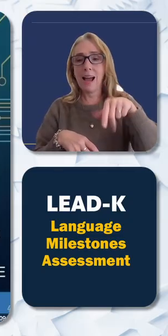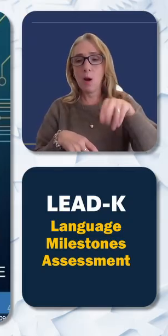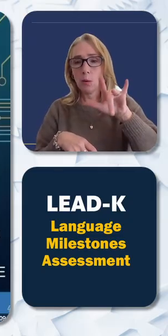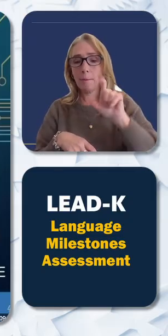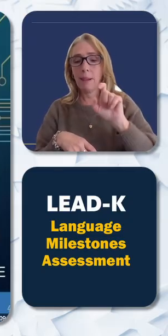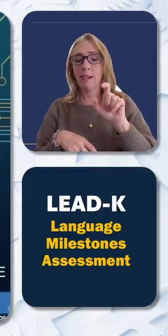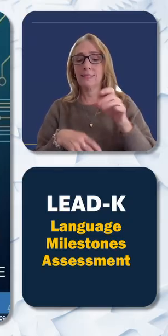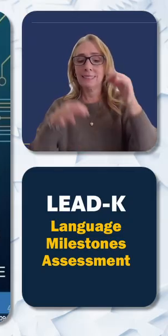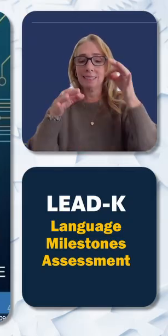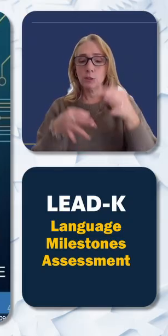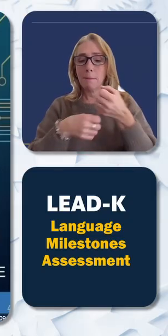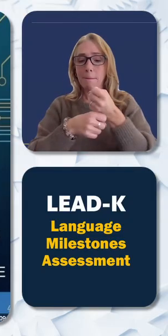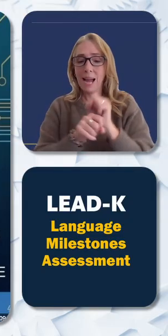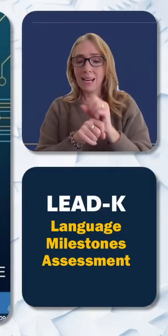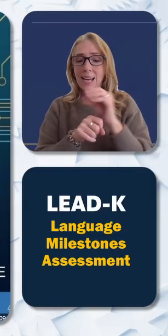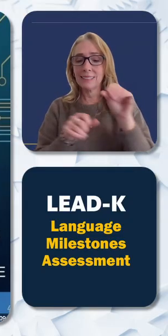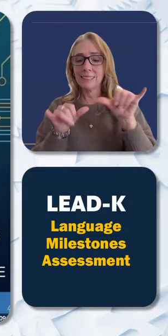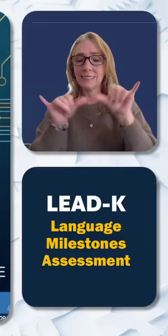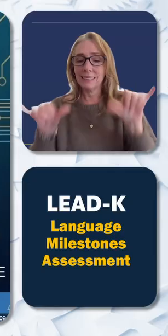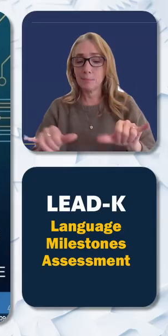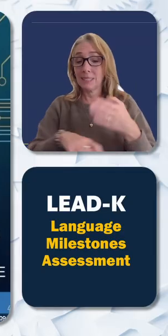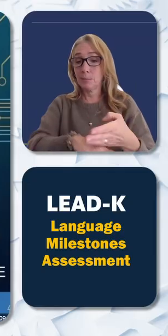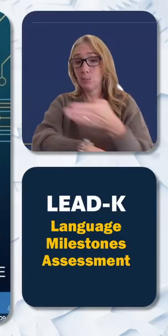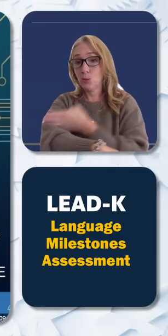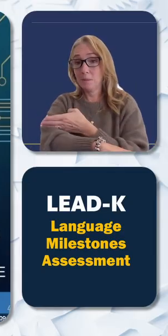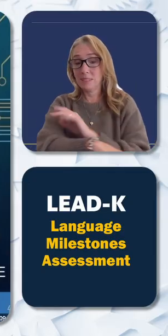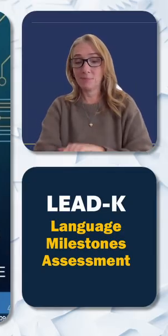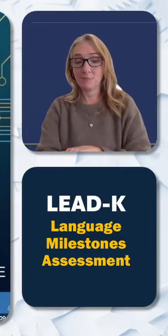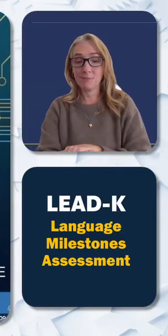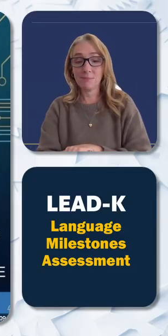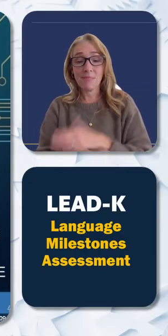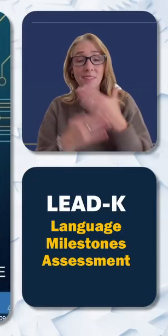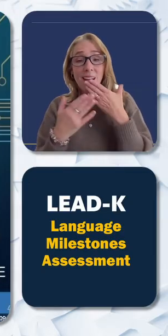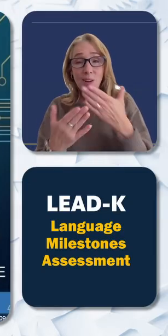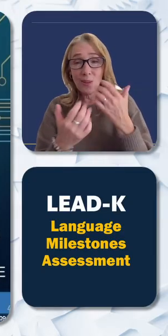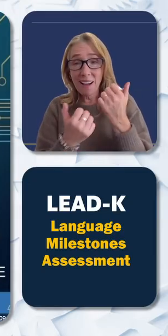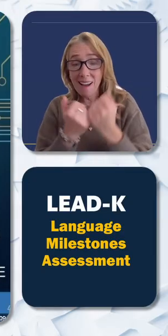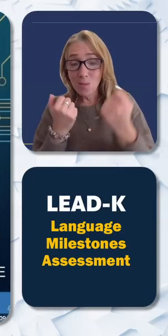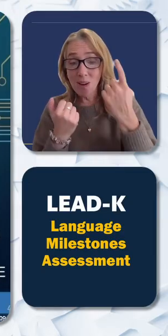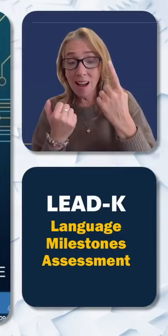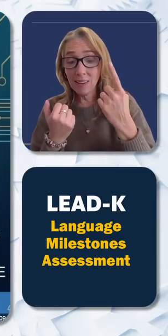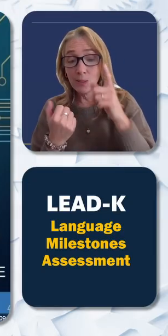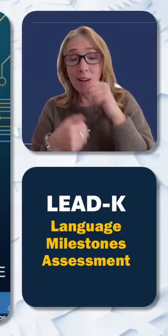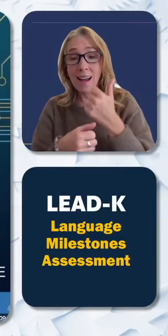She conducts quality, equitable decision-making and system improvement work. Thank you,